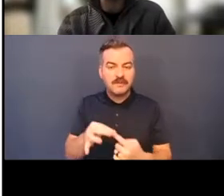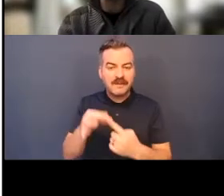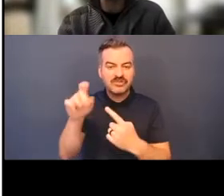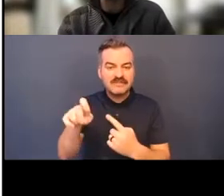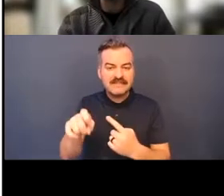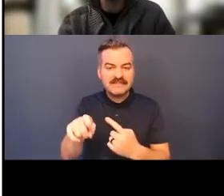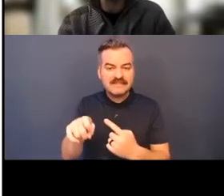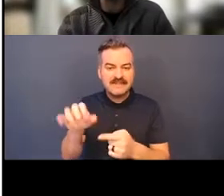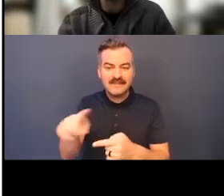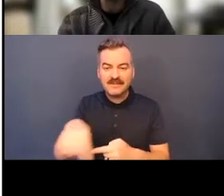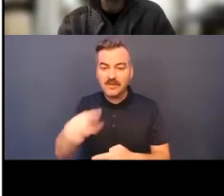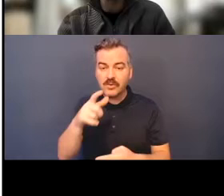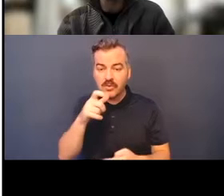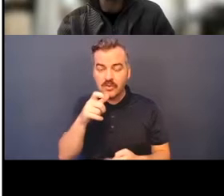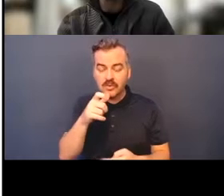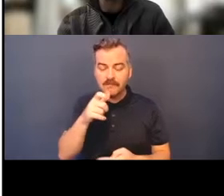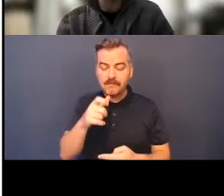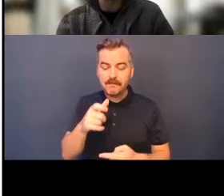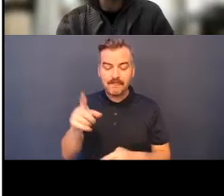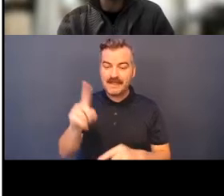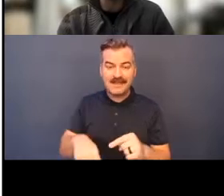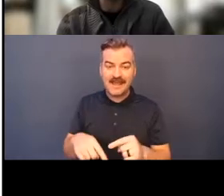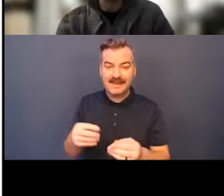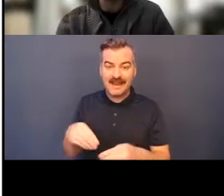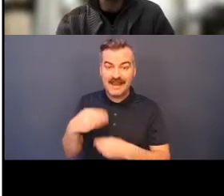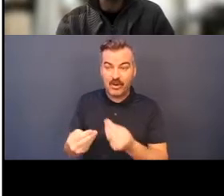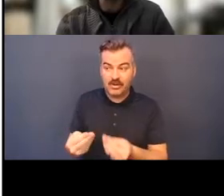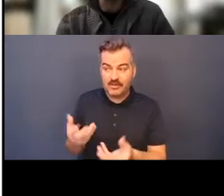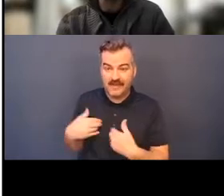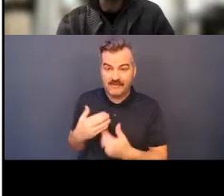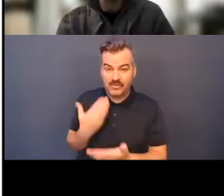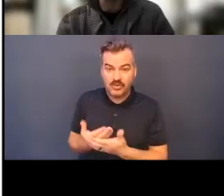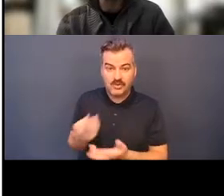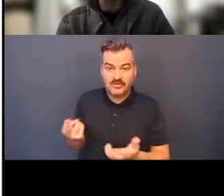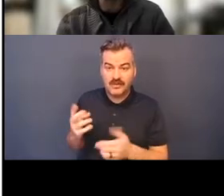those populations, which cannot inherit the resources of traditional emergency response